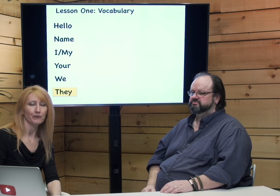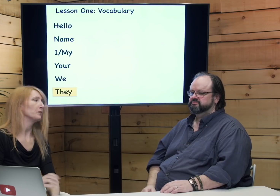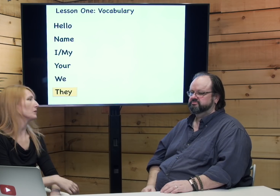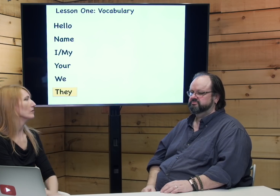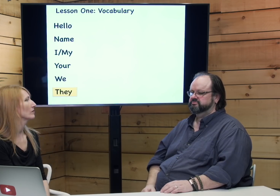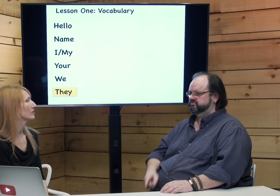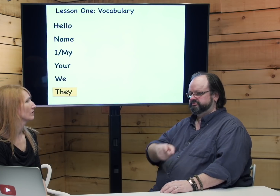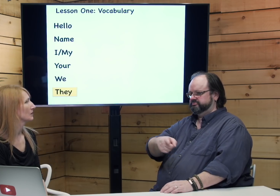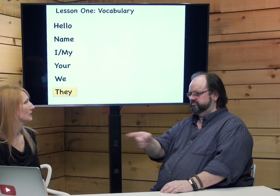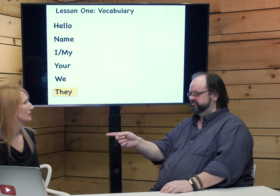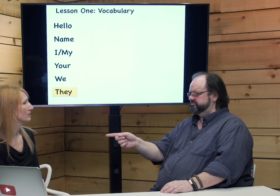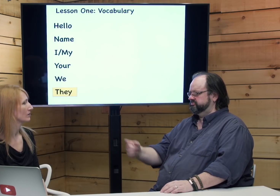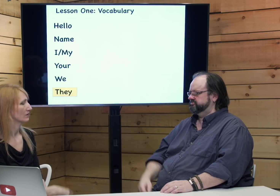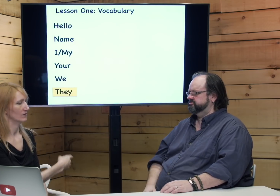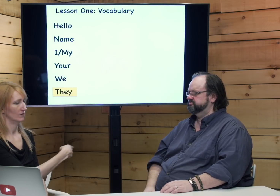they